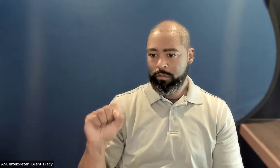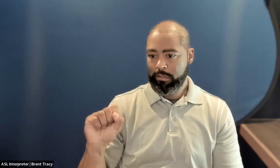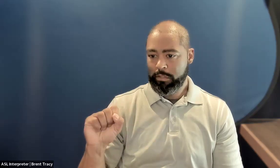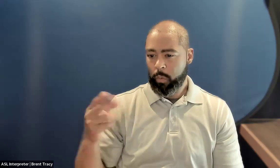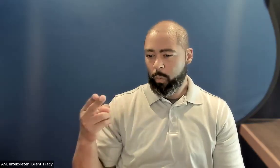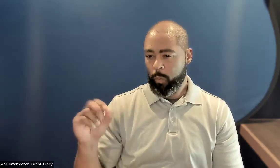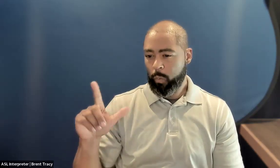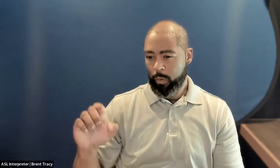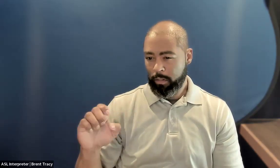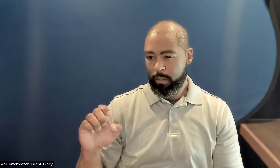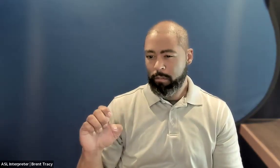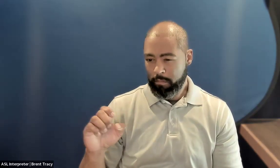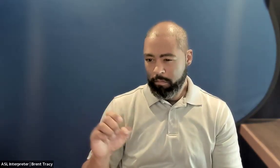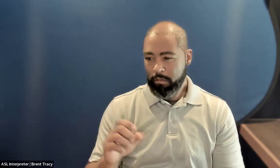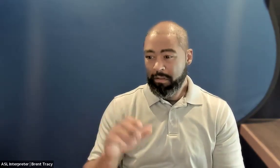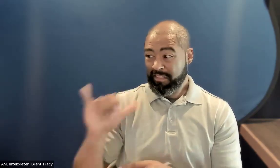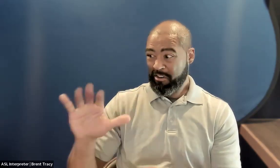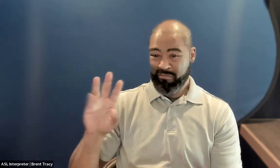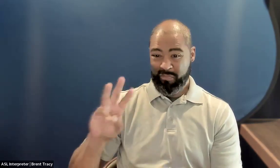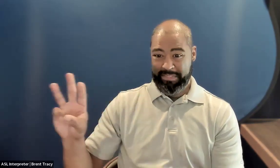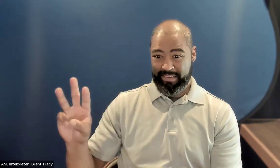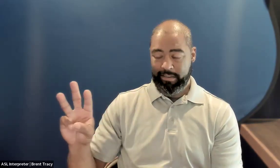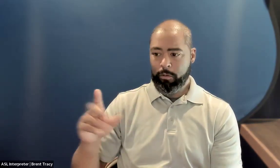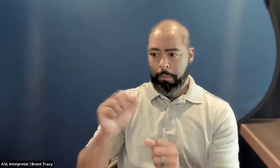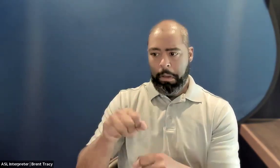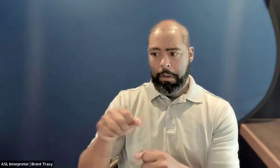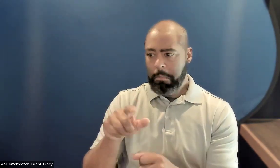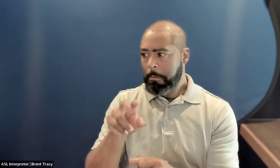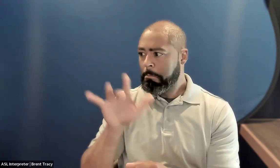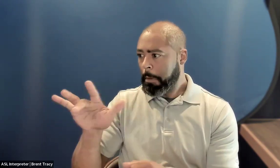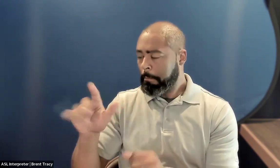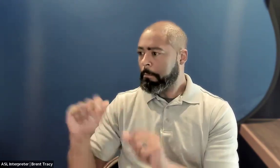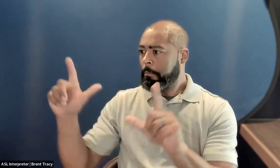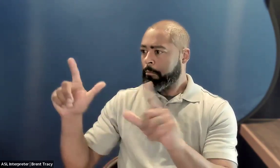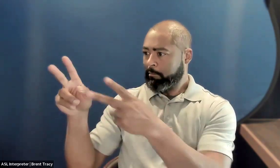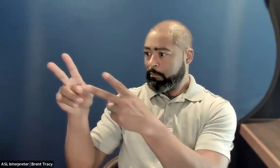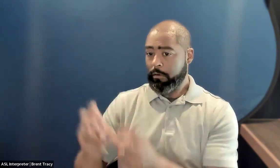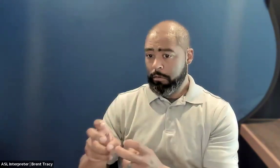And for people who would just like to explore what the data